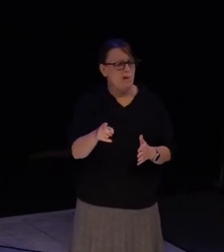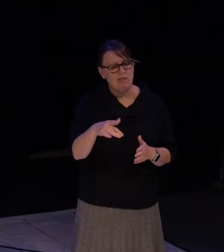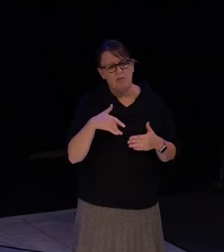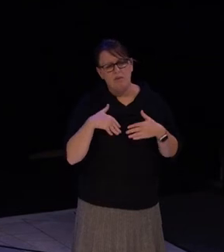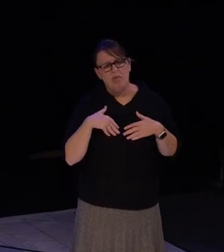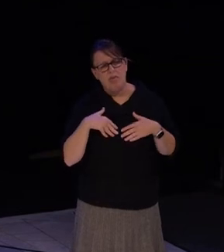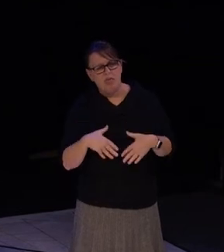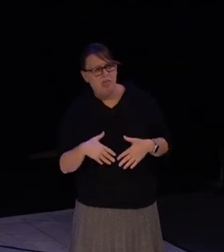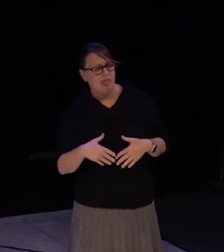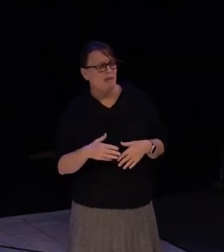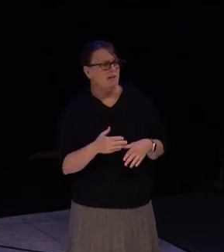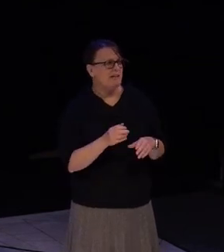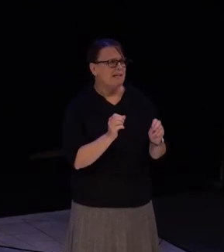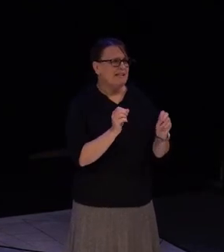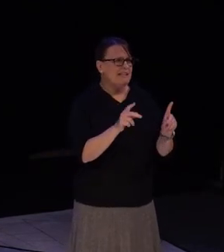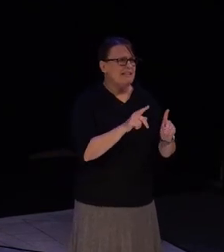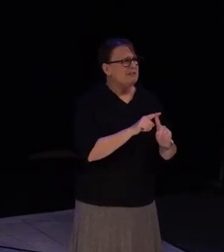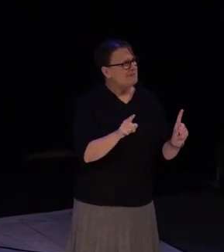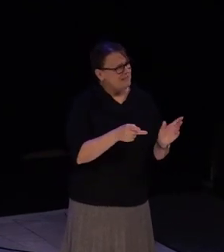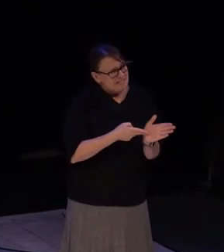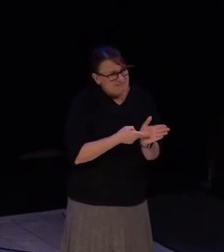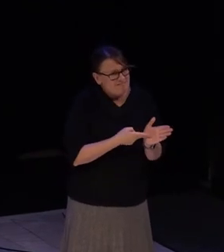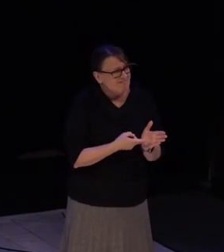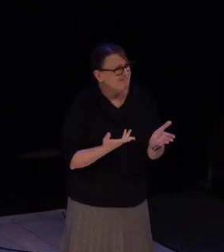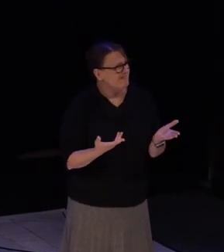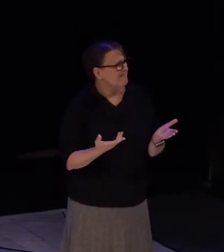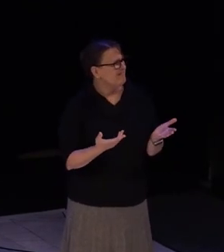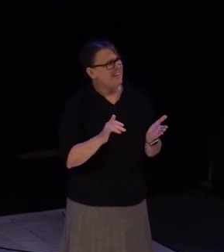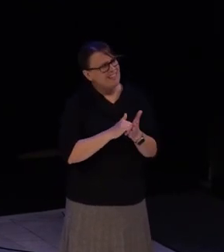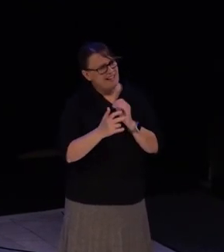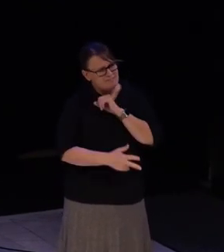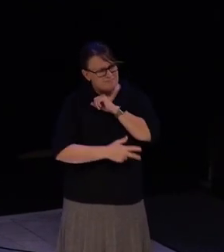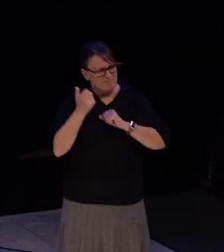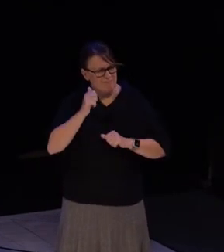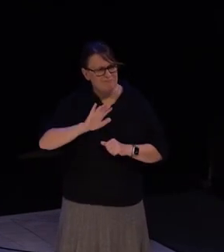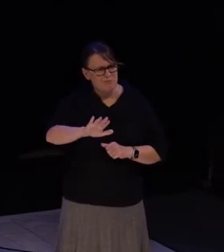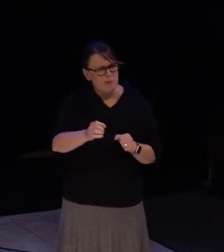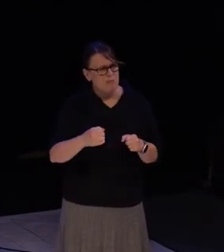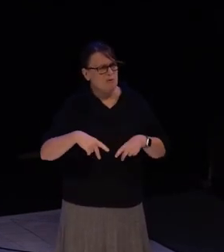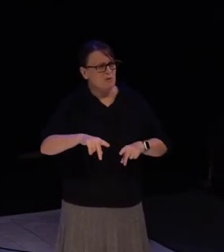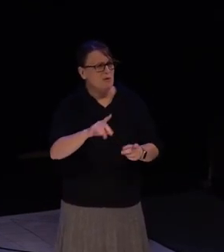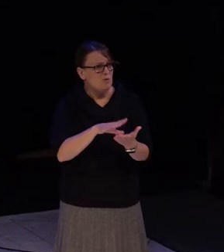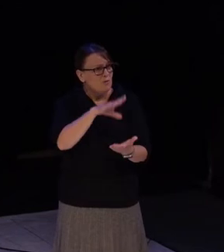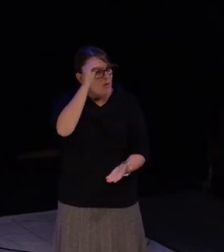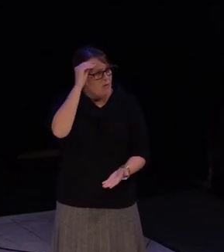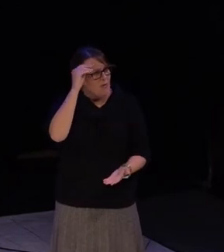And that's okay. But honestly it's taking away their opportunity to learn.